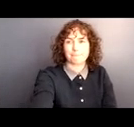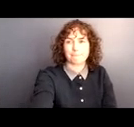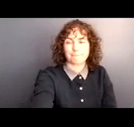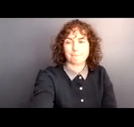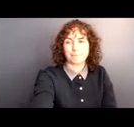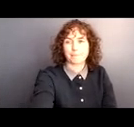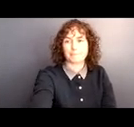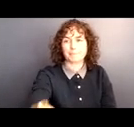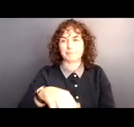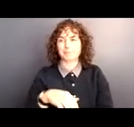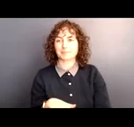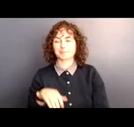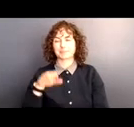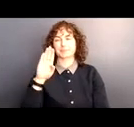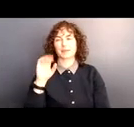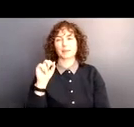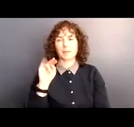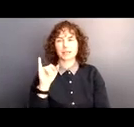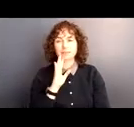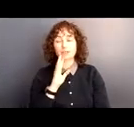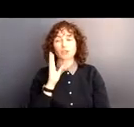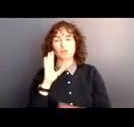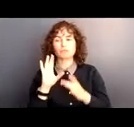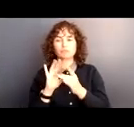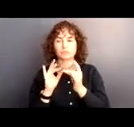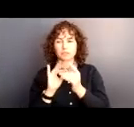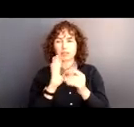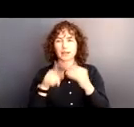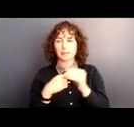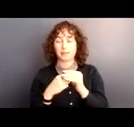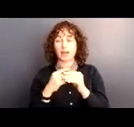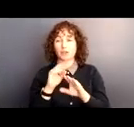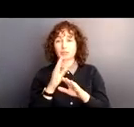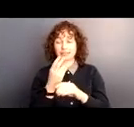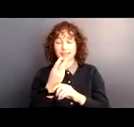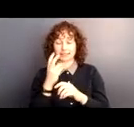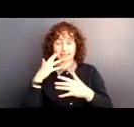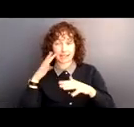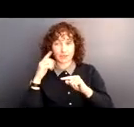So we'll continue talking about sounds to transition in a classroom and then I'll model how I've implemented this strategy